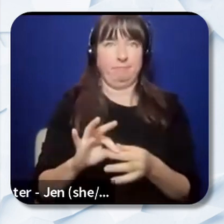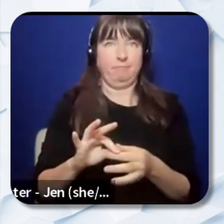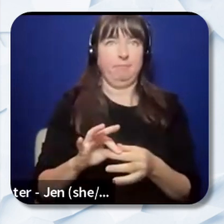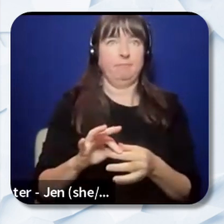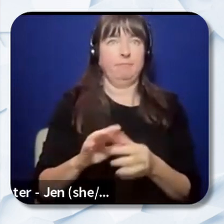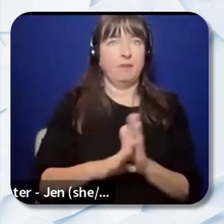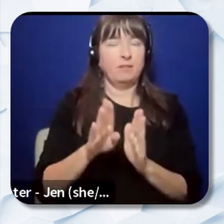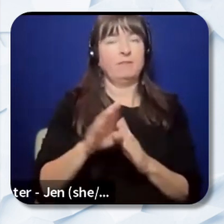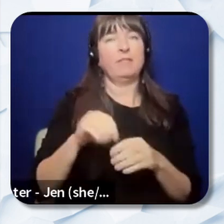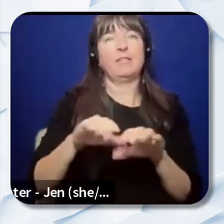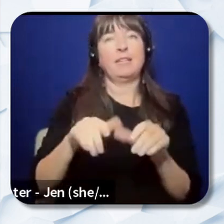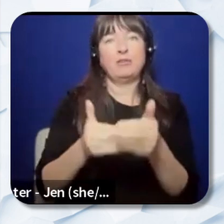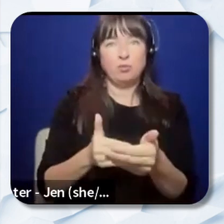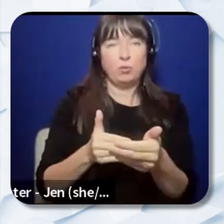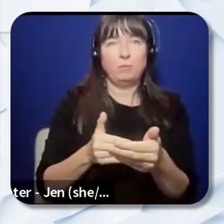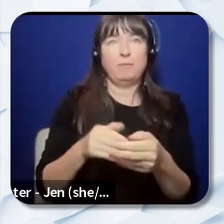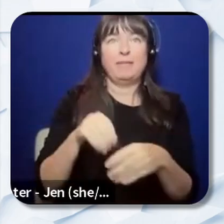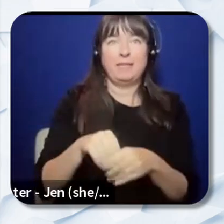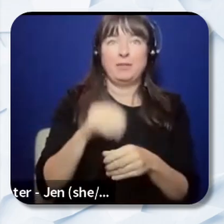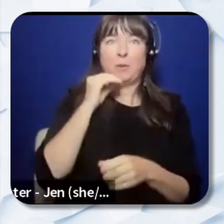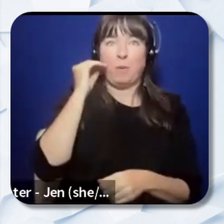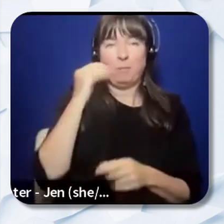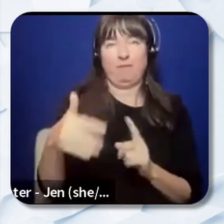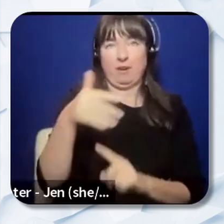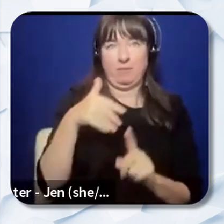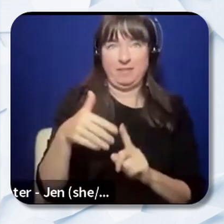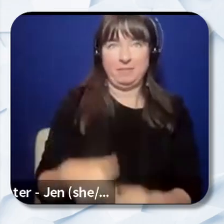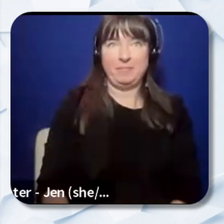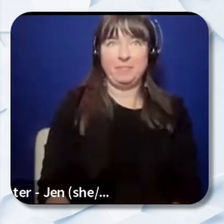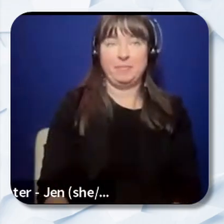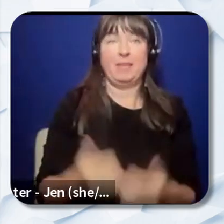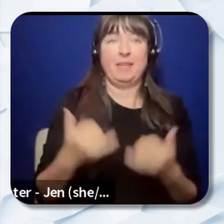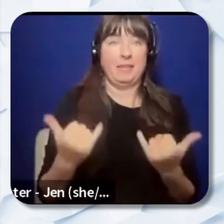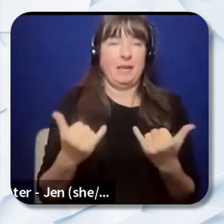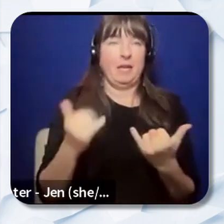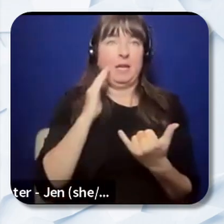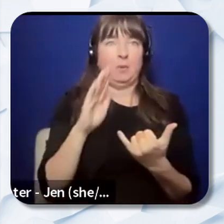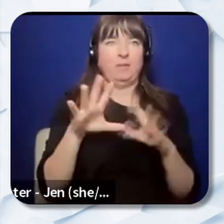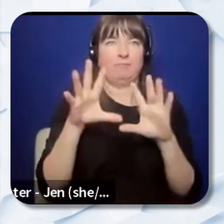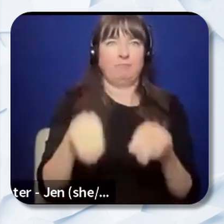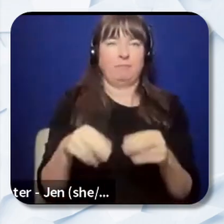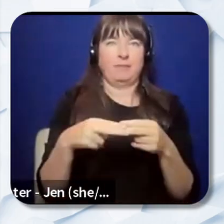in the classroom into the home environment? So now we will take down our slides to begin our